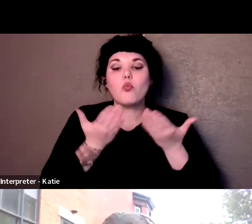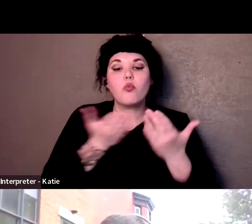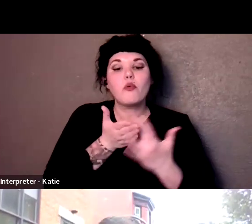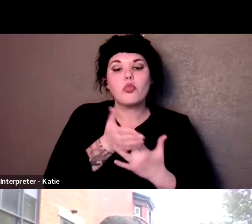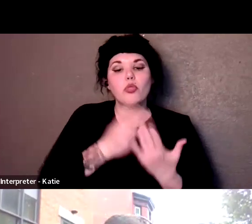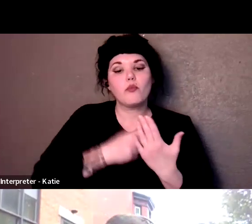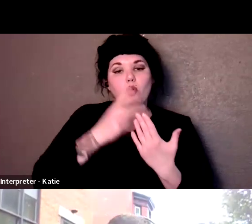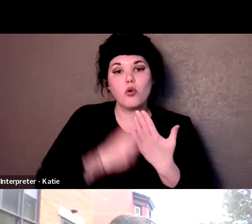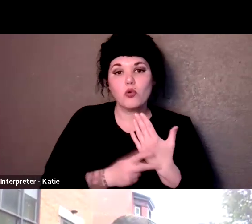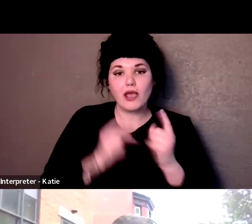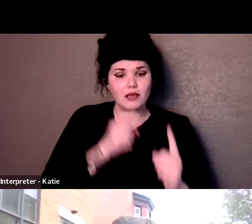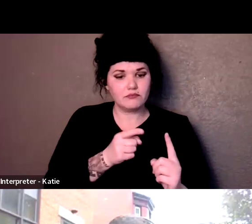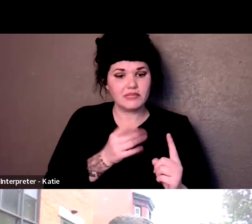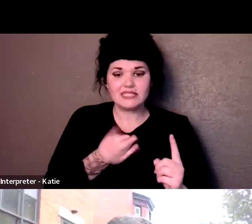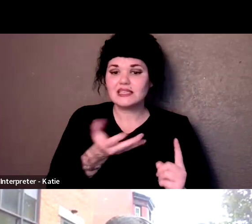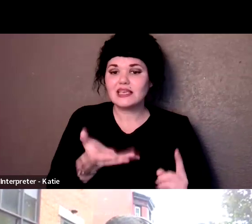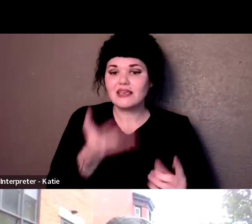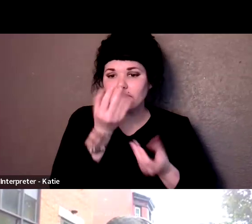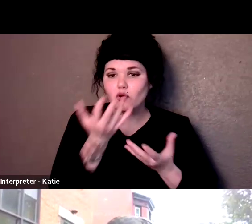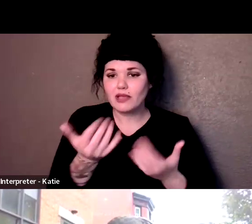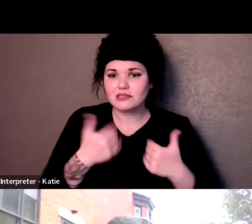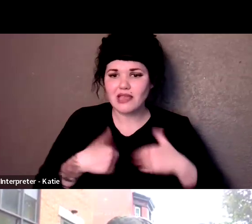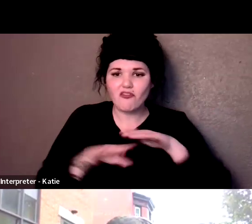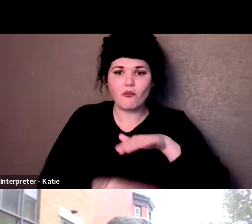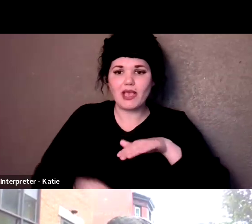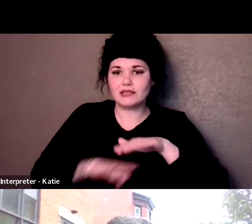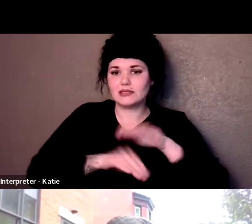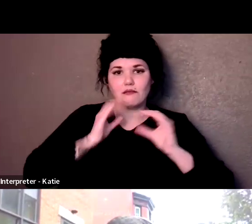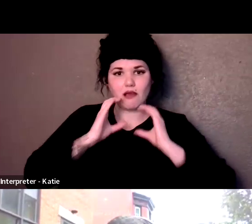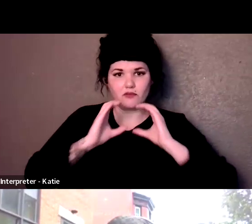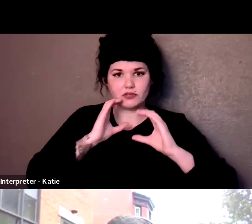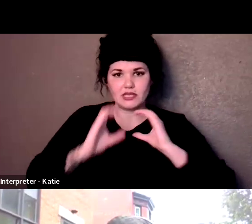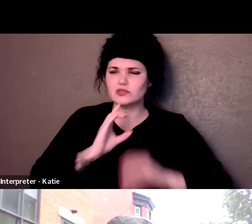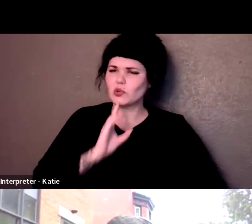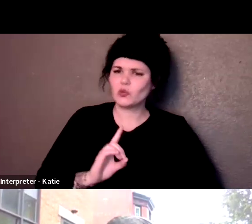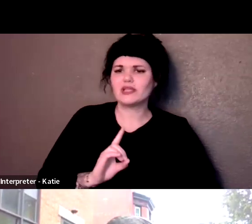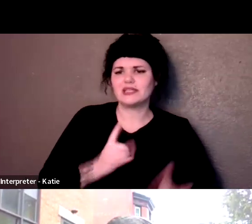the information to have the basic conversations and to really talk more about mental health and